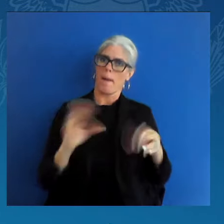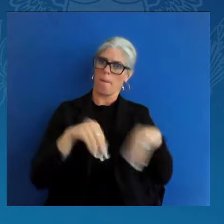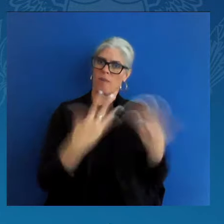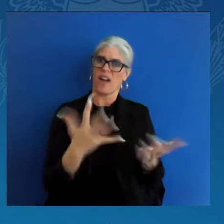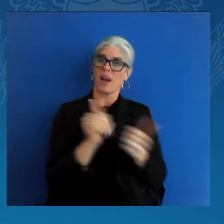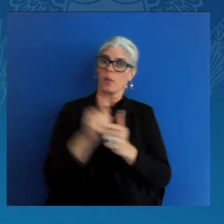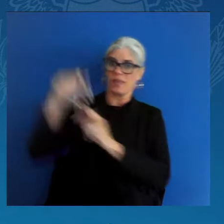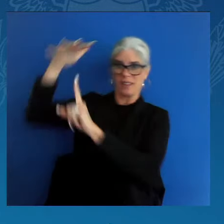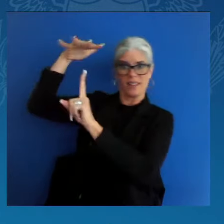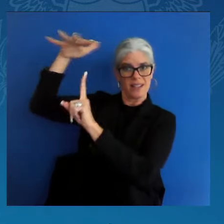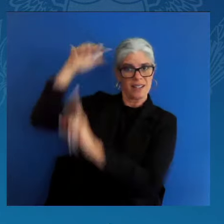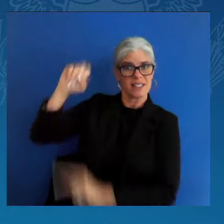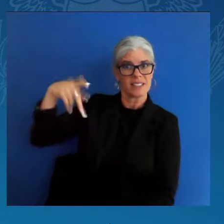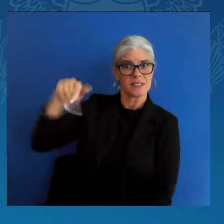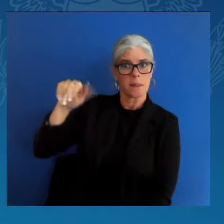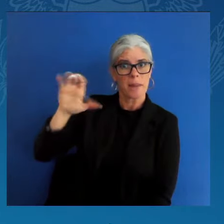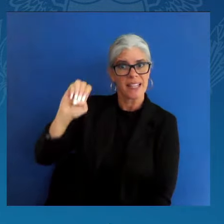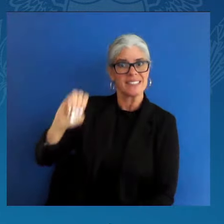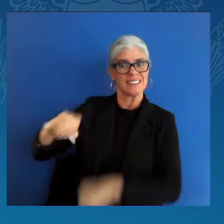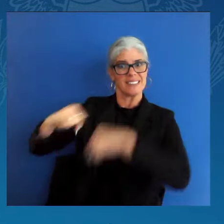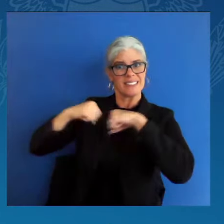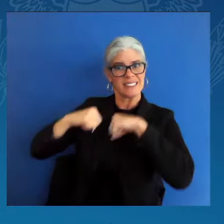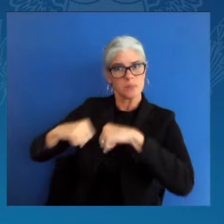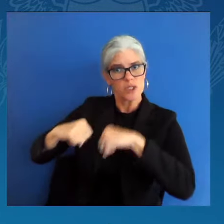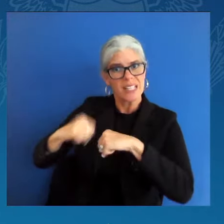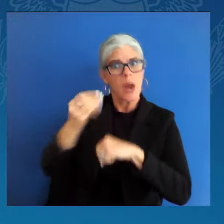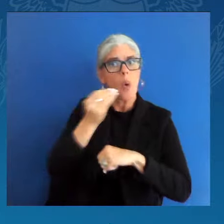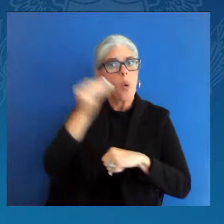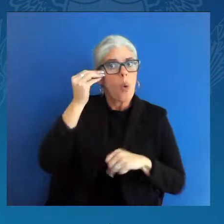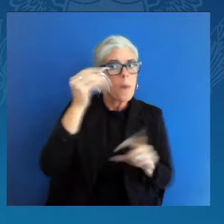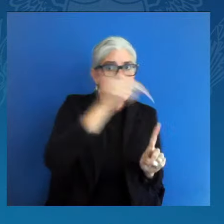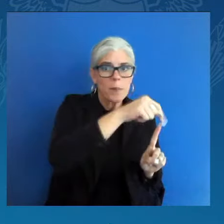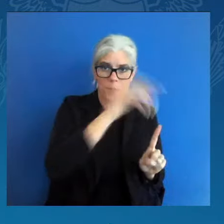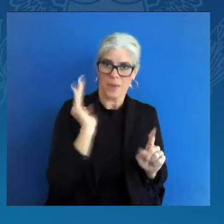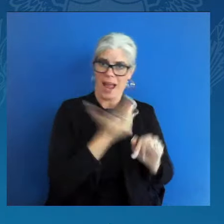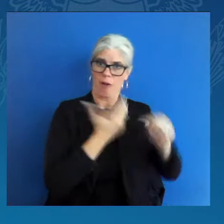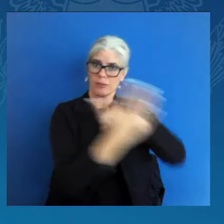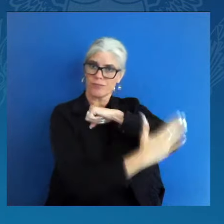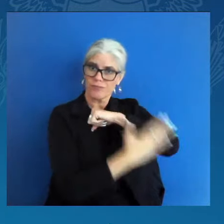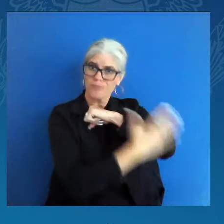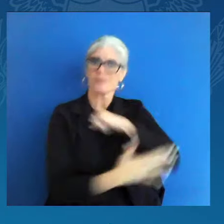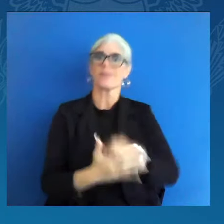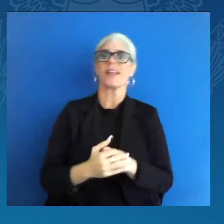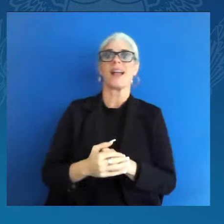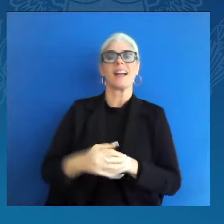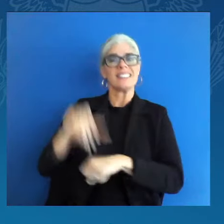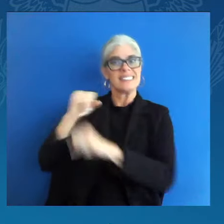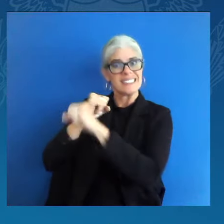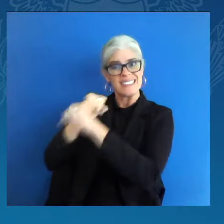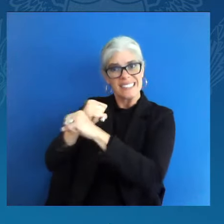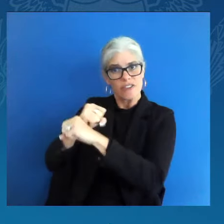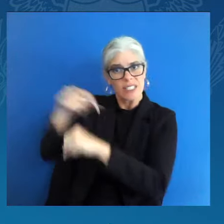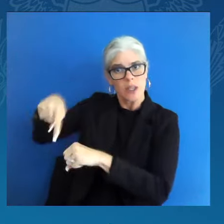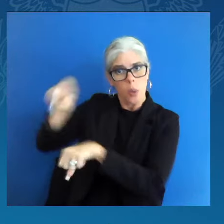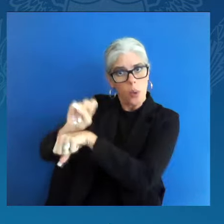homeland security, scientific work, opportunities in the economic sphere, and of course, the defense of our country.